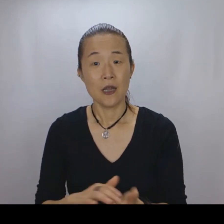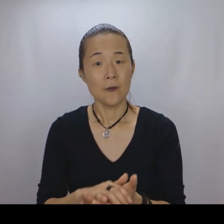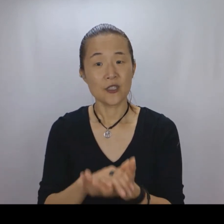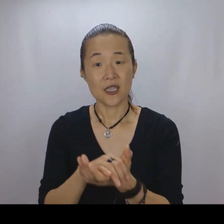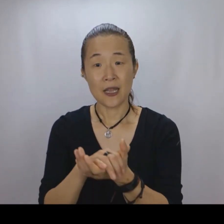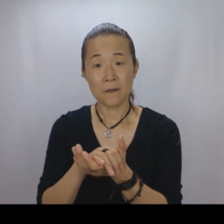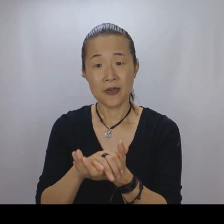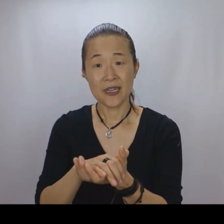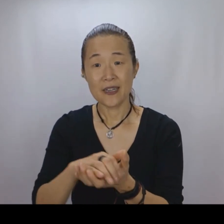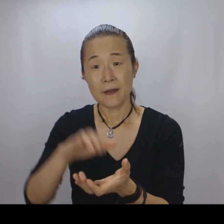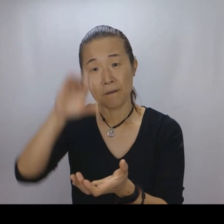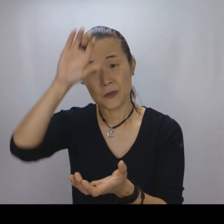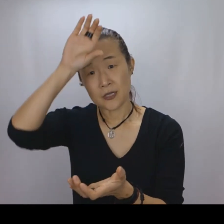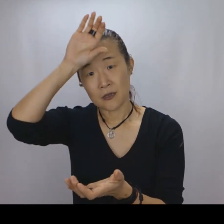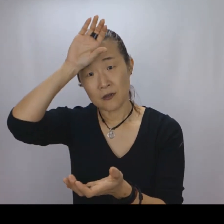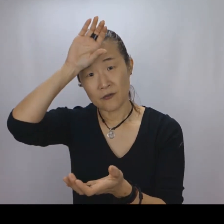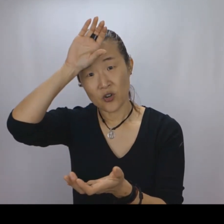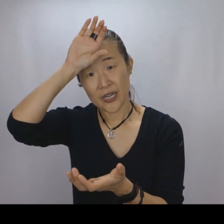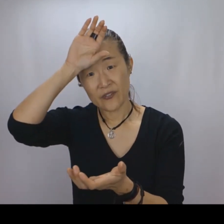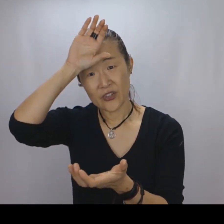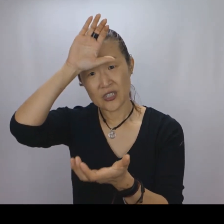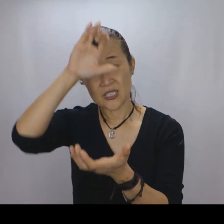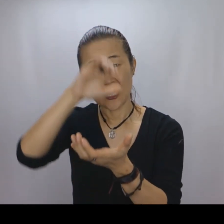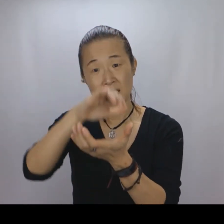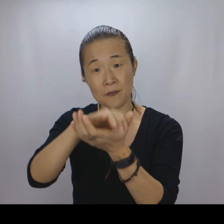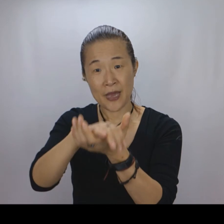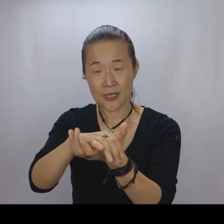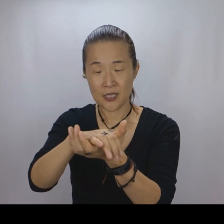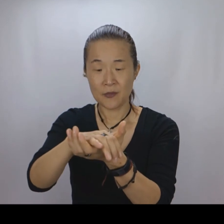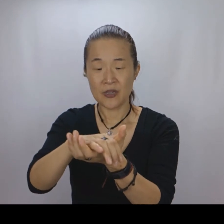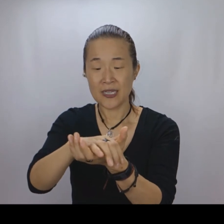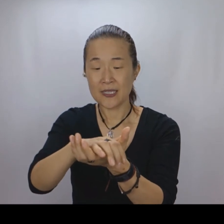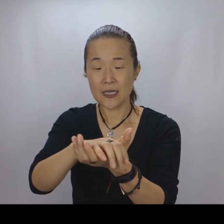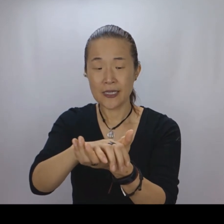which is like married, but you're going to go forehead first, and then back to the marriage sign.